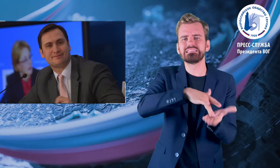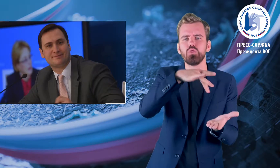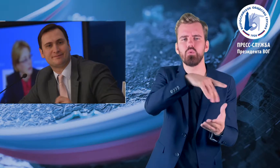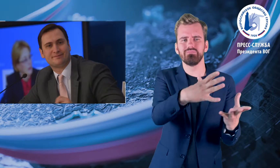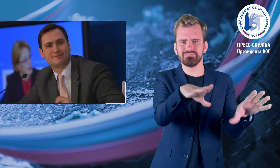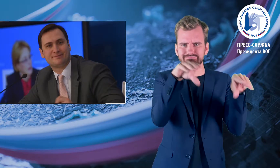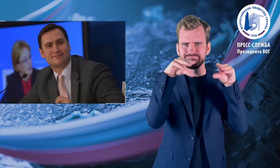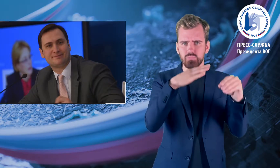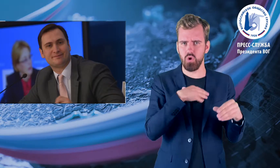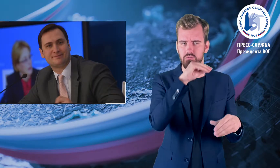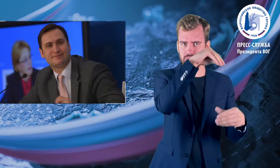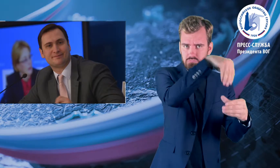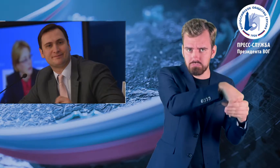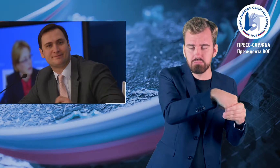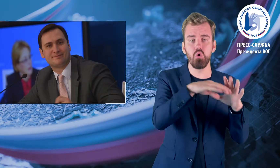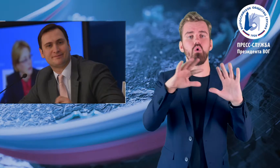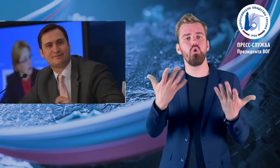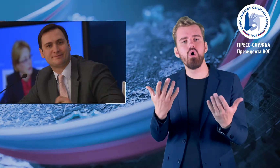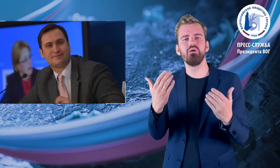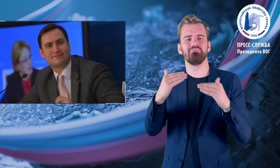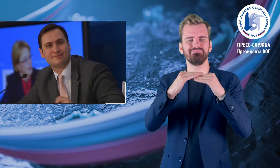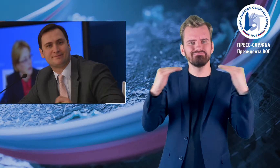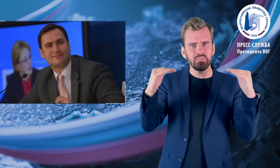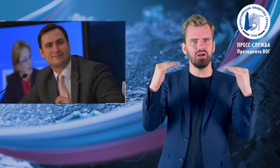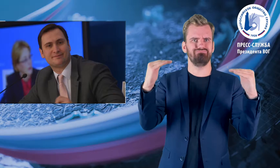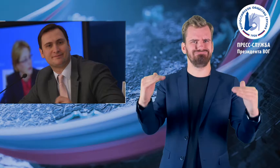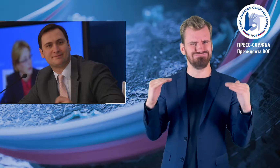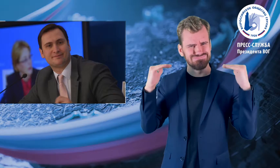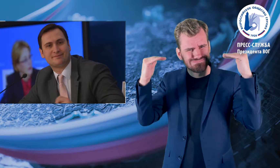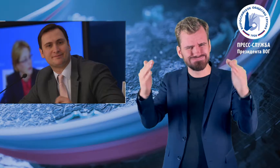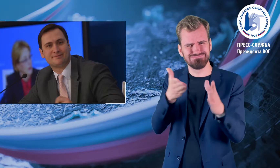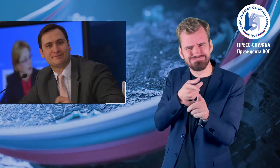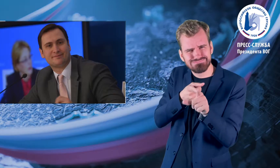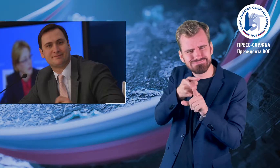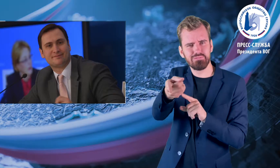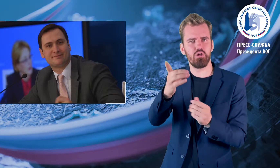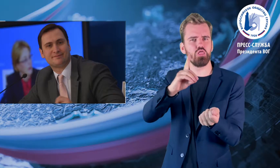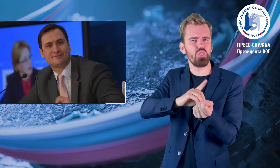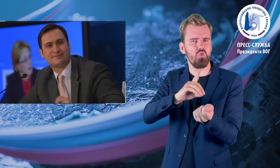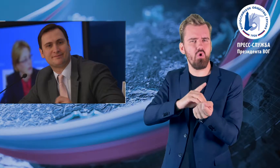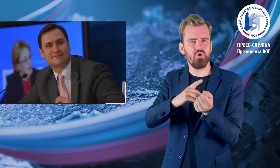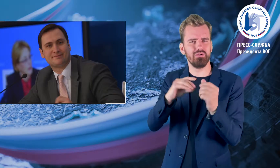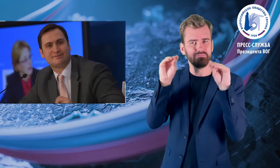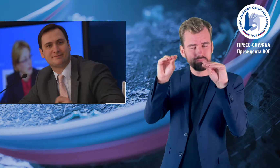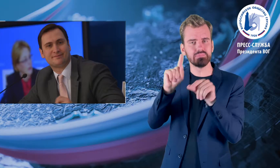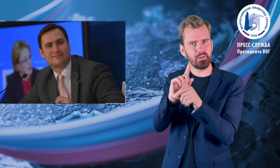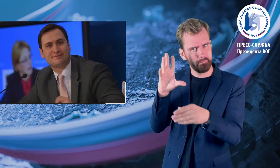educational organizations of such middle and